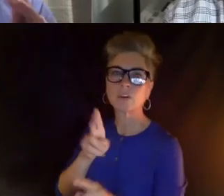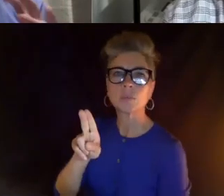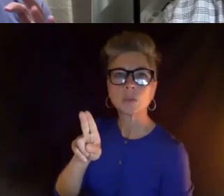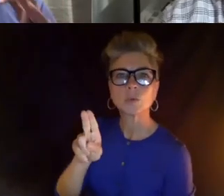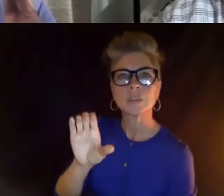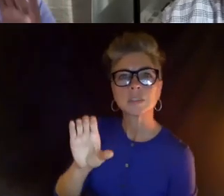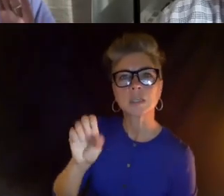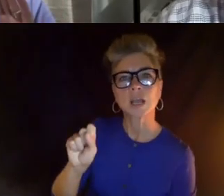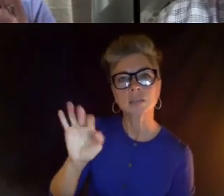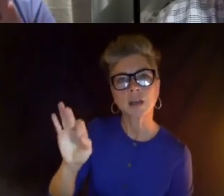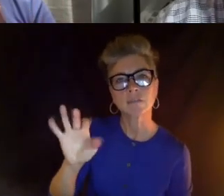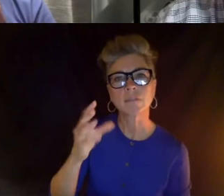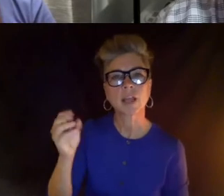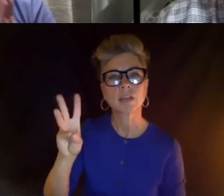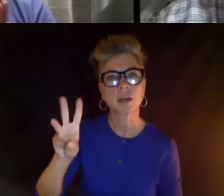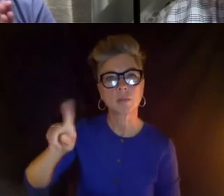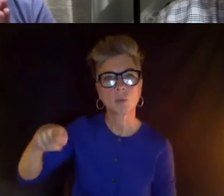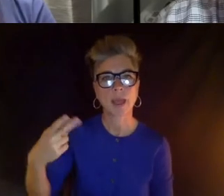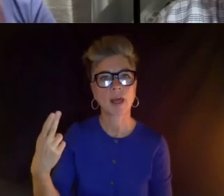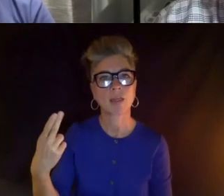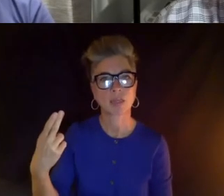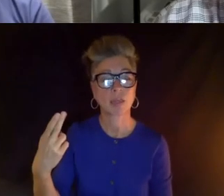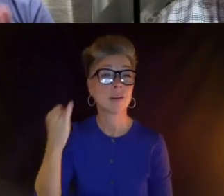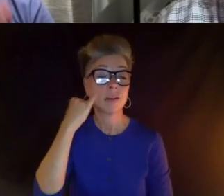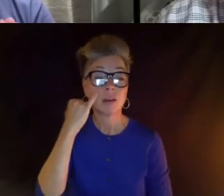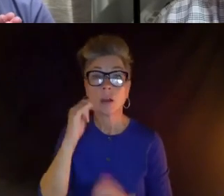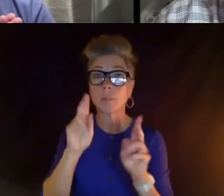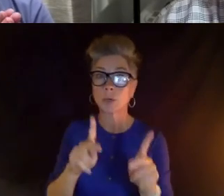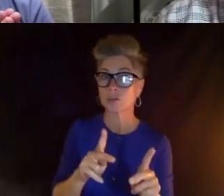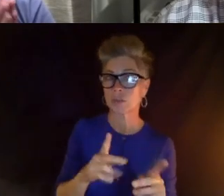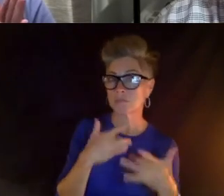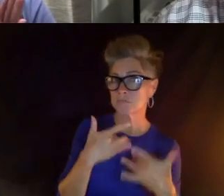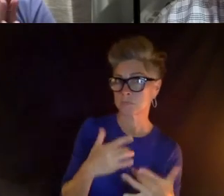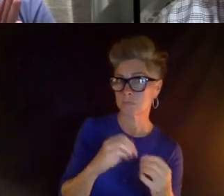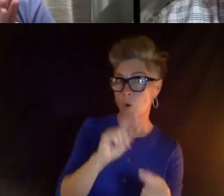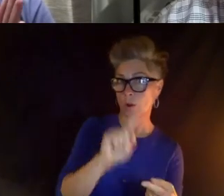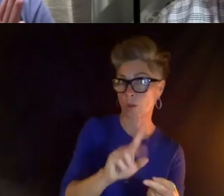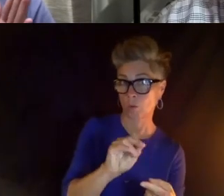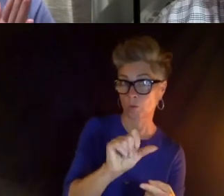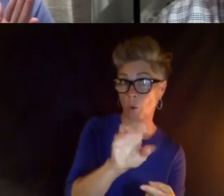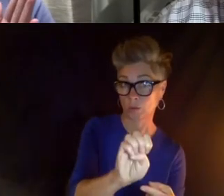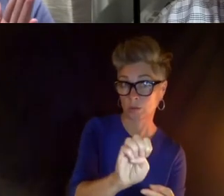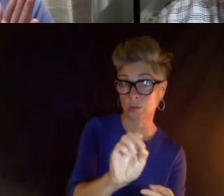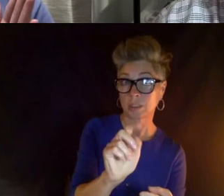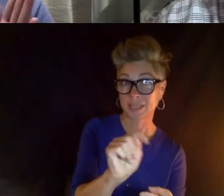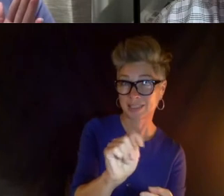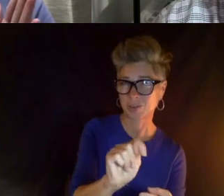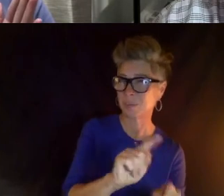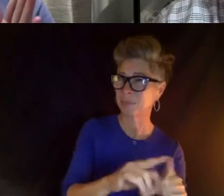Again, if someone is on a lower dose, for example, testosterone, and they're still having breakthrough bleeding on a monthly,